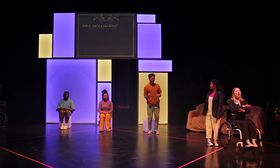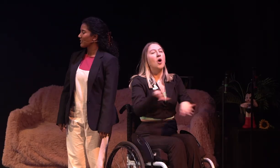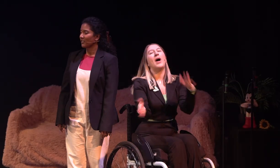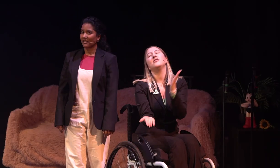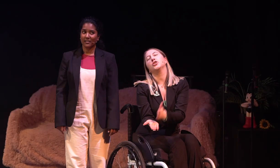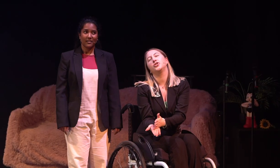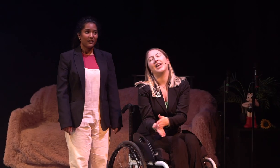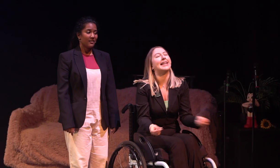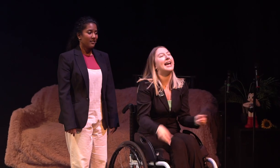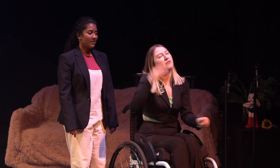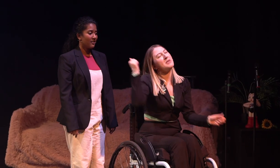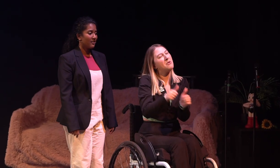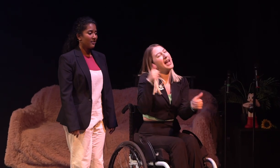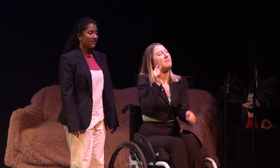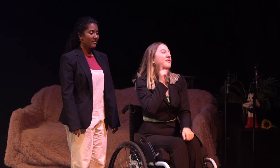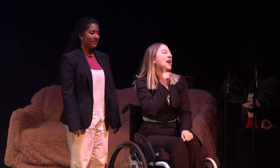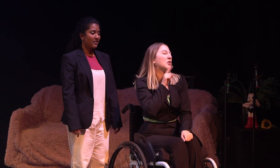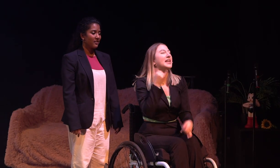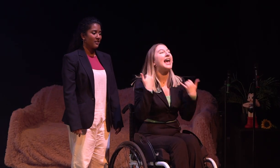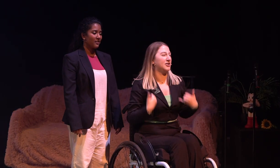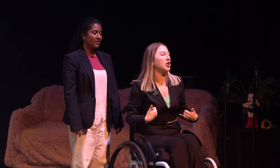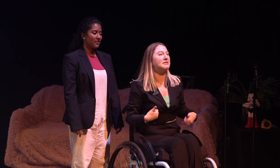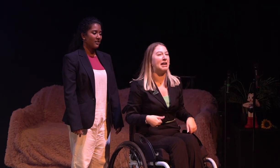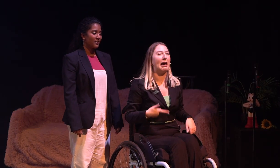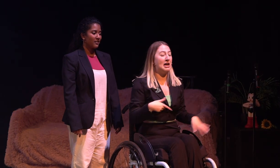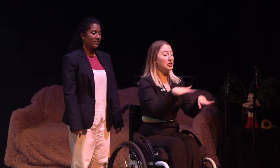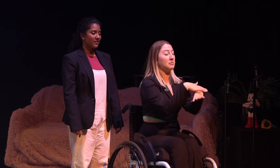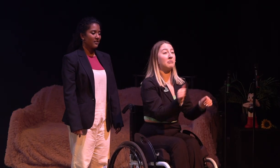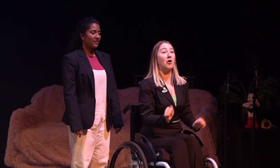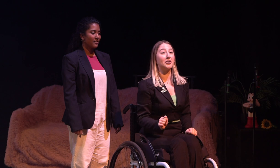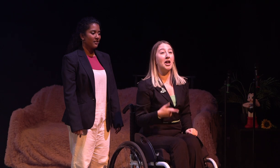'Well, not strictly, I run my own cab firm. One of the girl's was off sick, so I'm